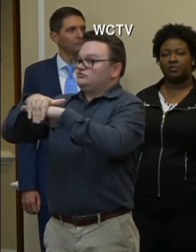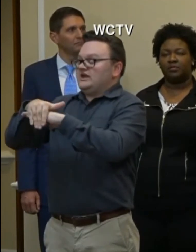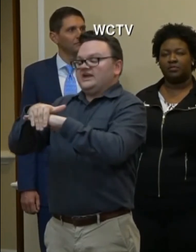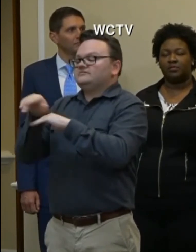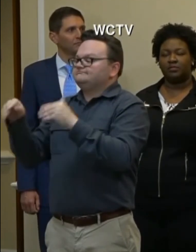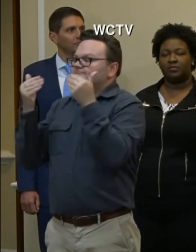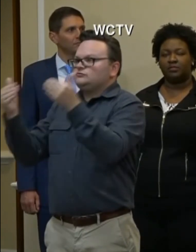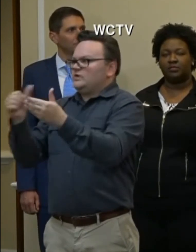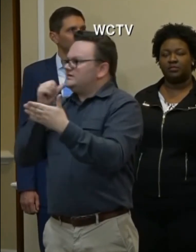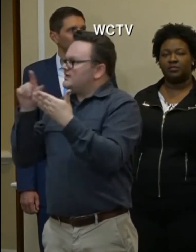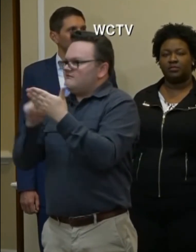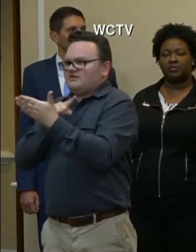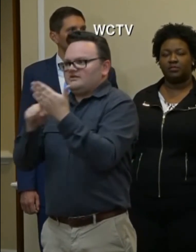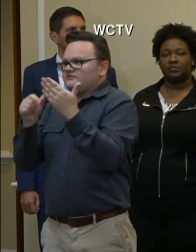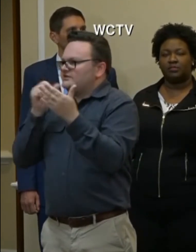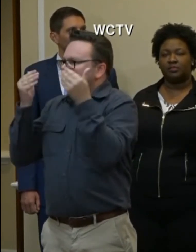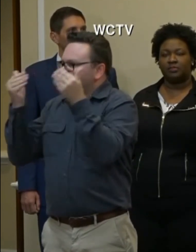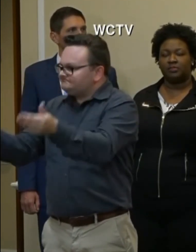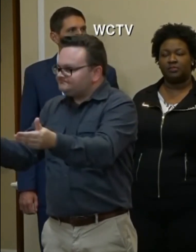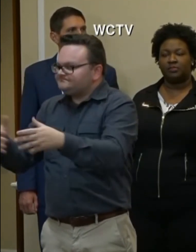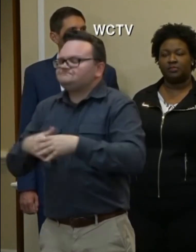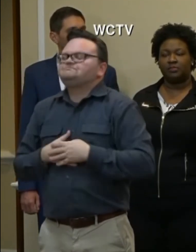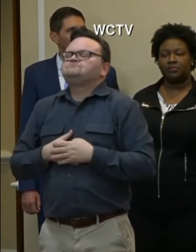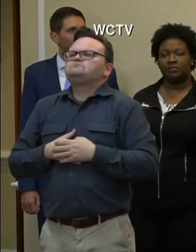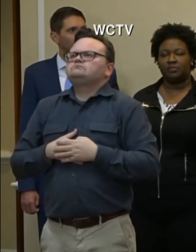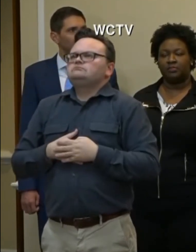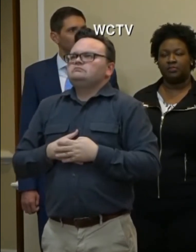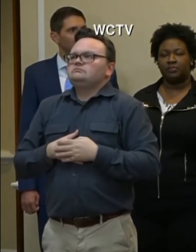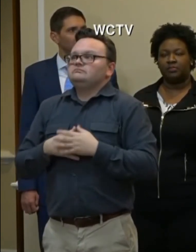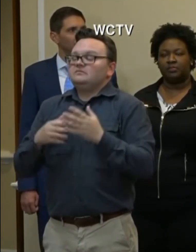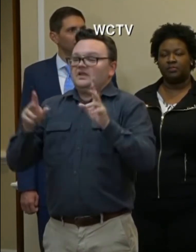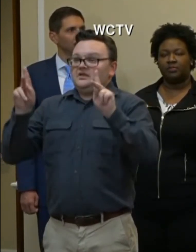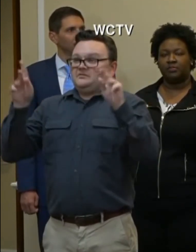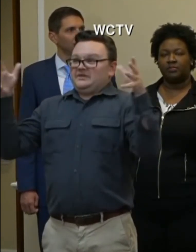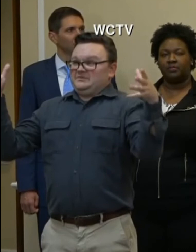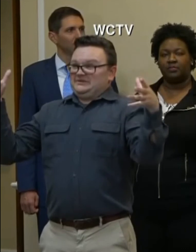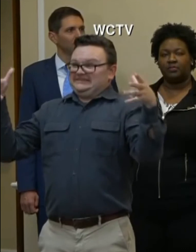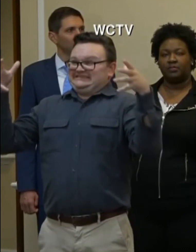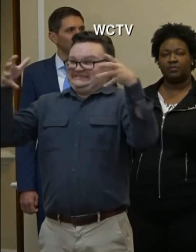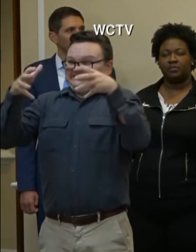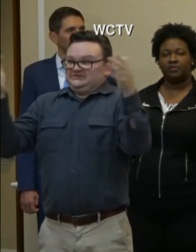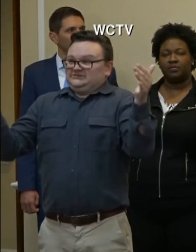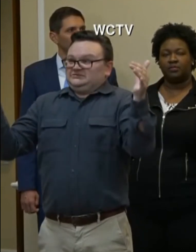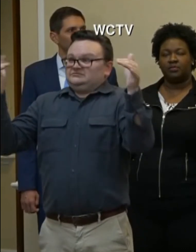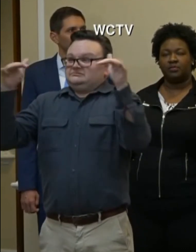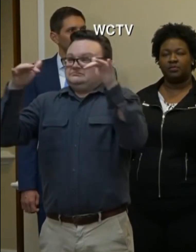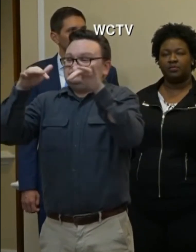and I think there is you know gatherings or generally issues you deal with some